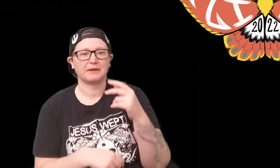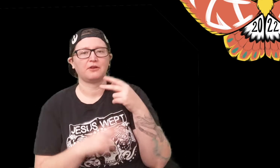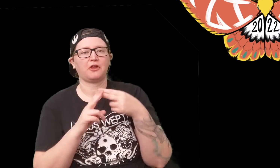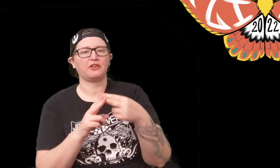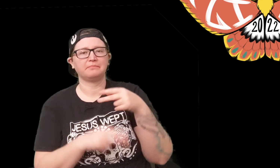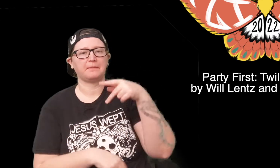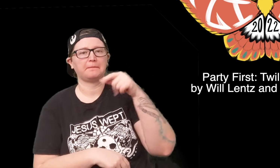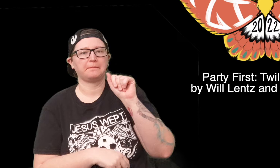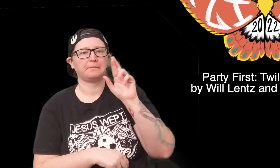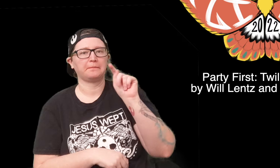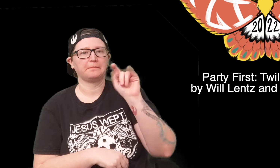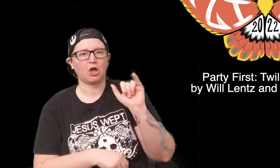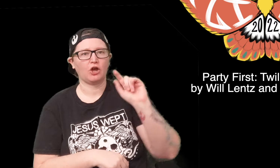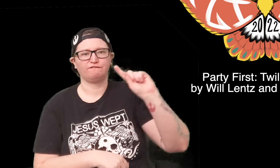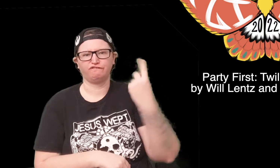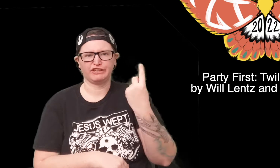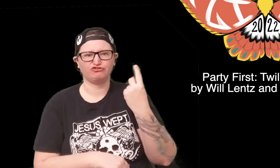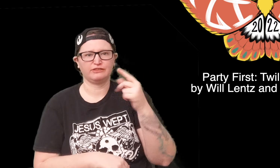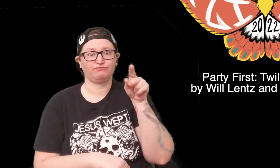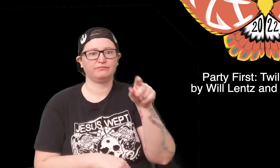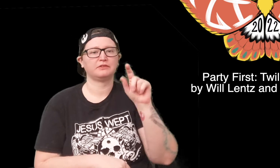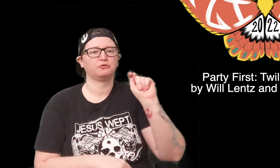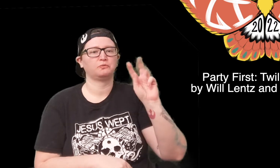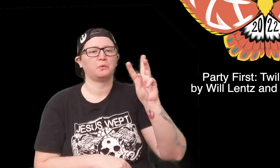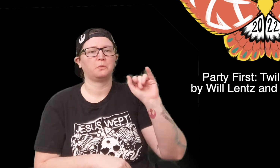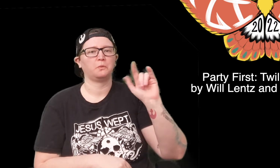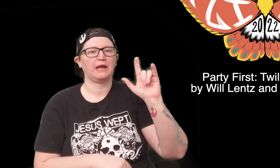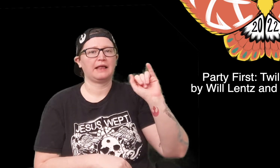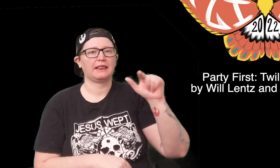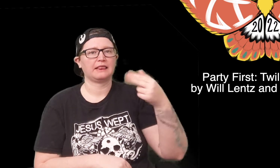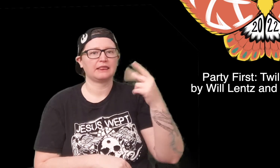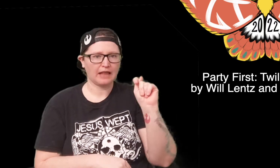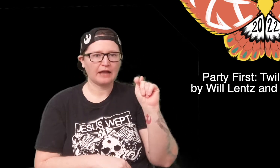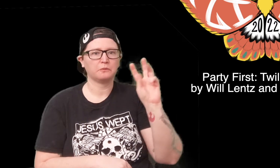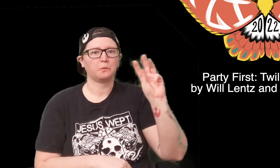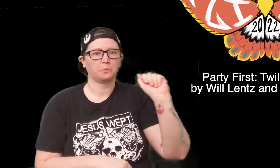Next is called Party First: Twilight War